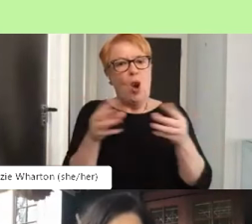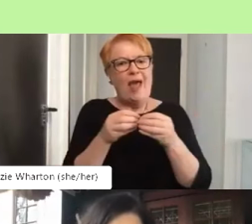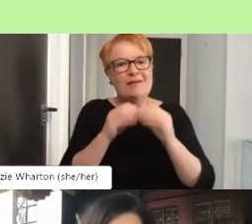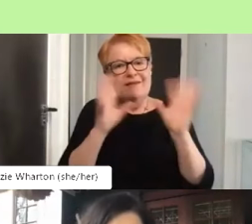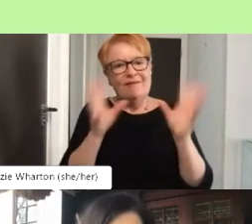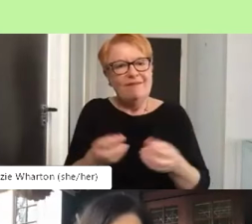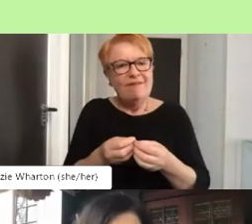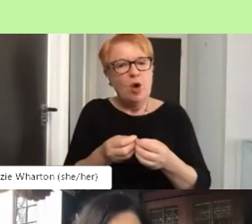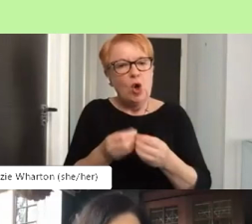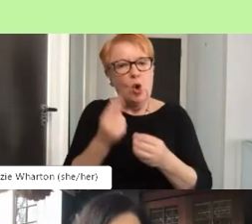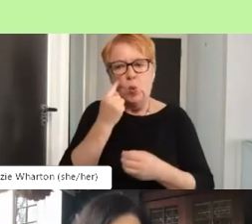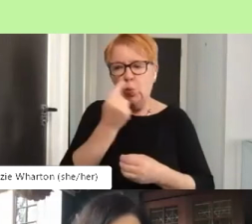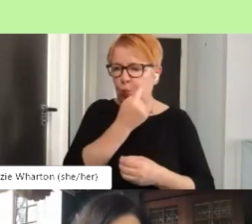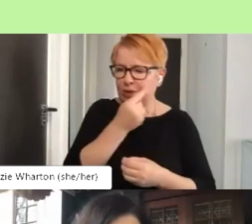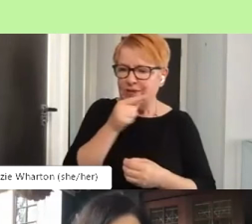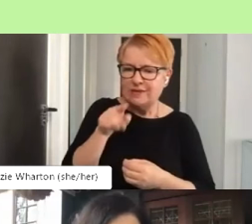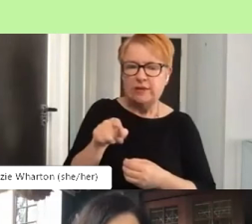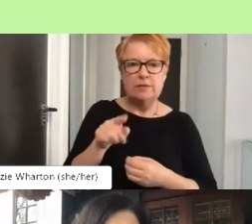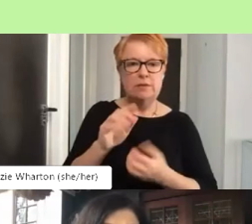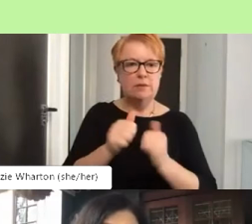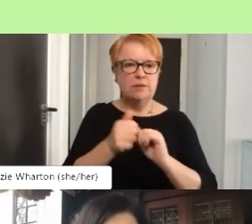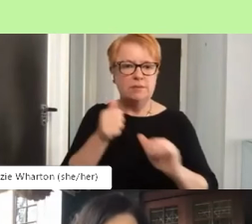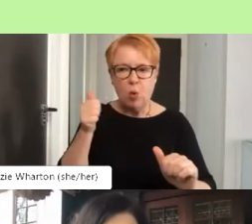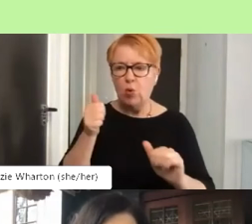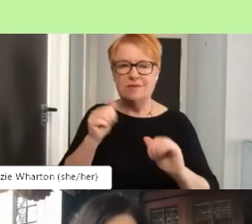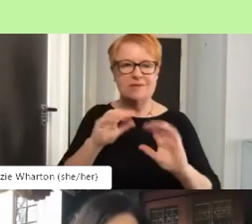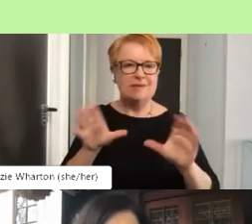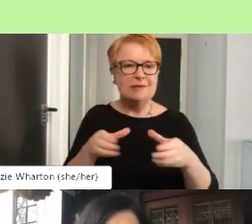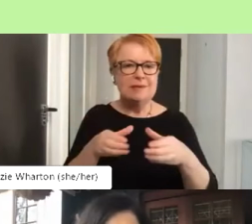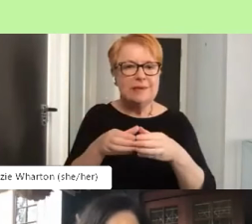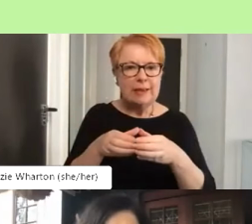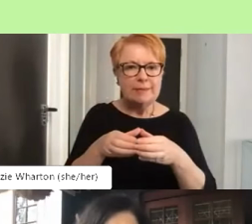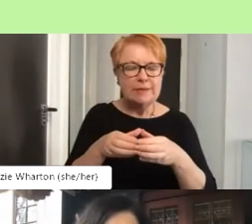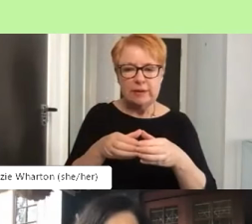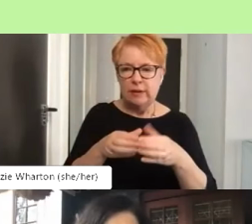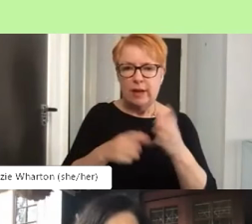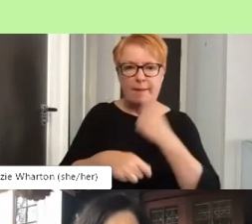athletes, teams, or the nations they represent, become absorbed into the spectacle.